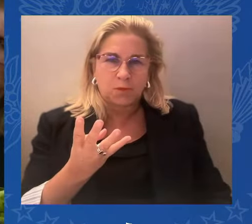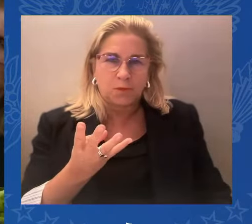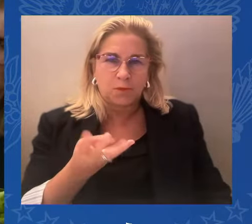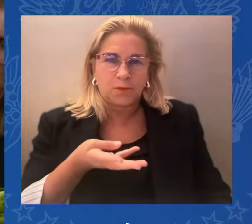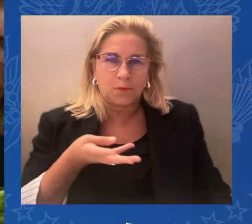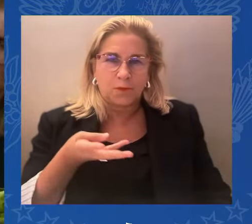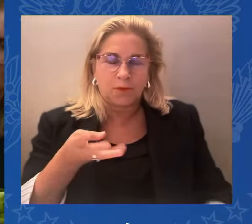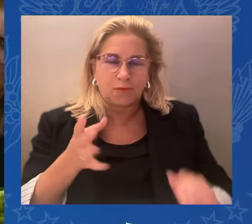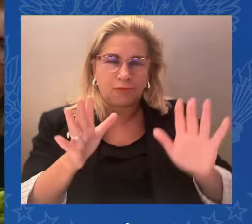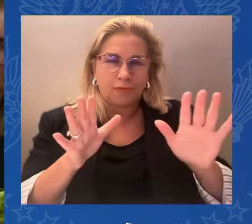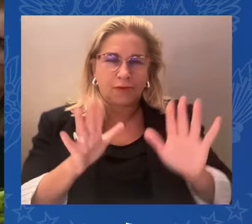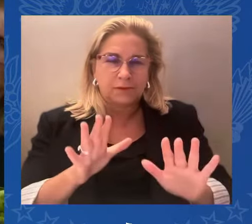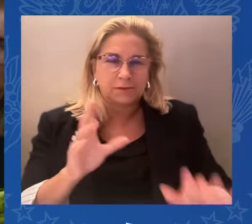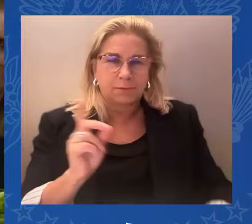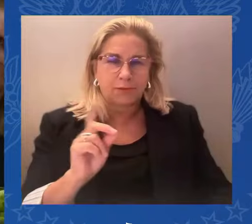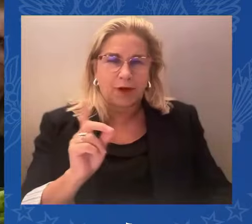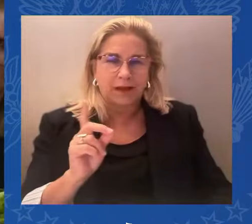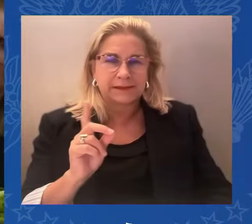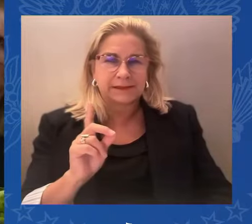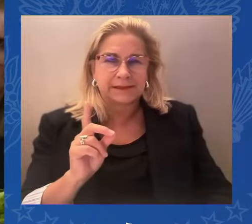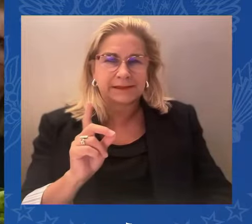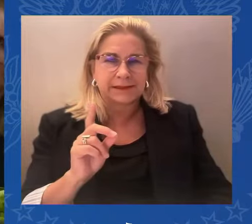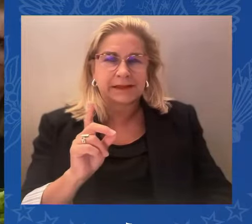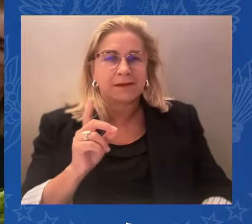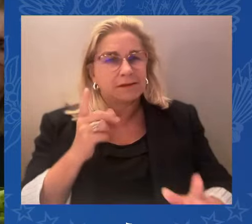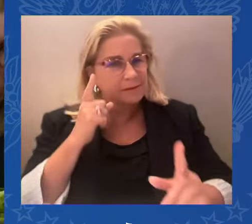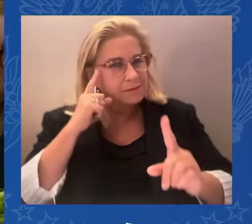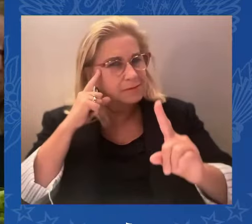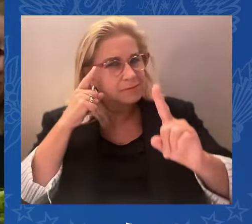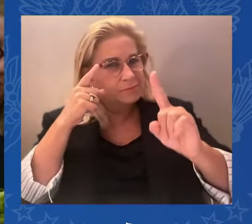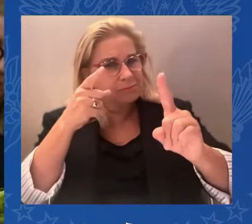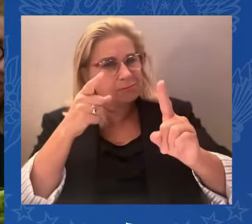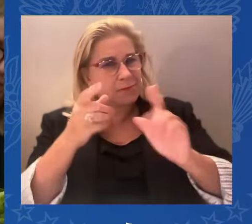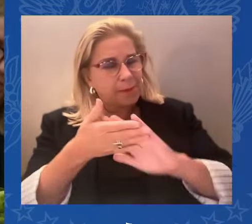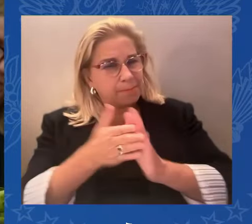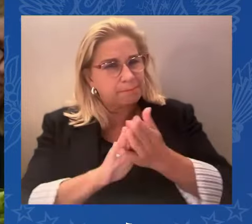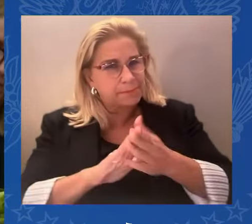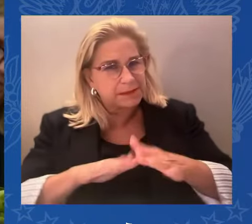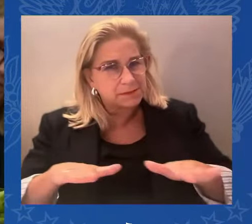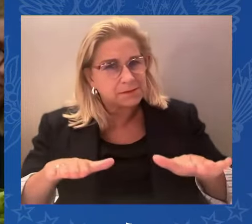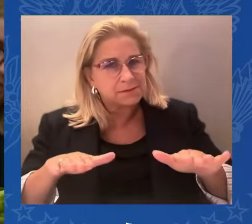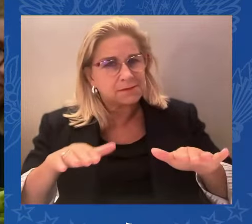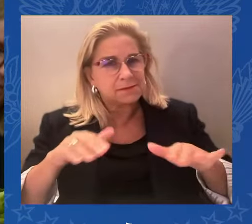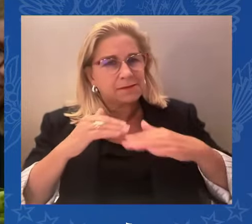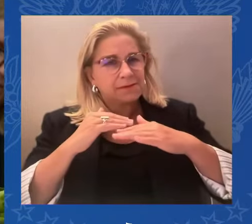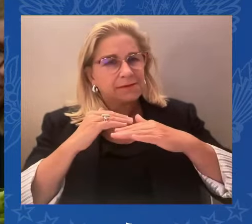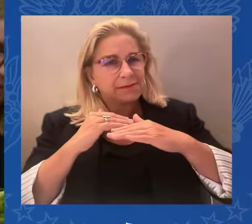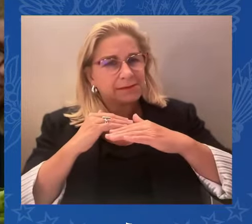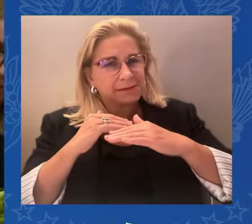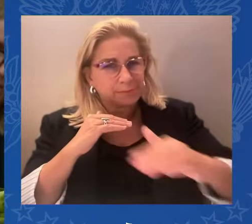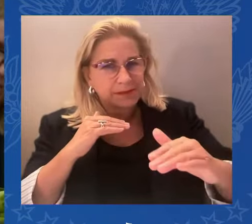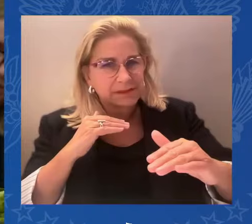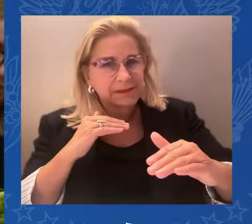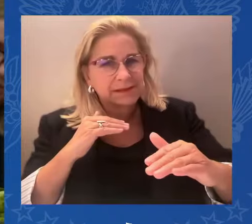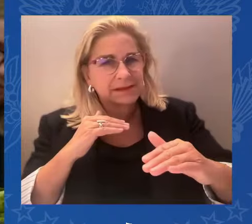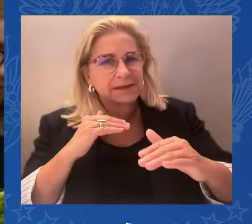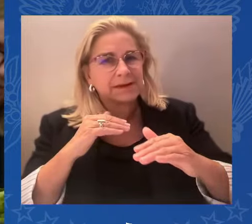and the wise management of strategic competition and disputes. Partnerships like the Quad are crucial,